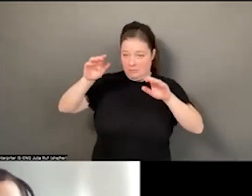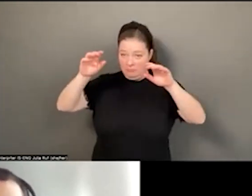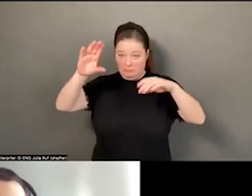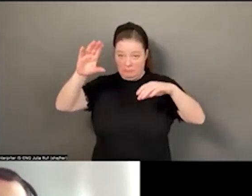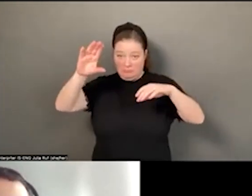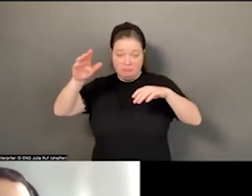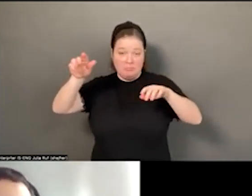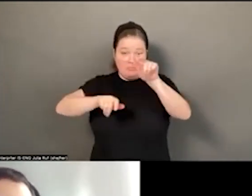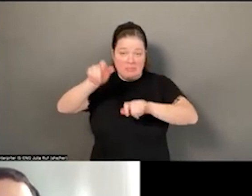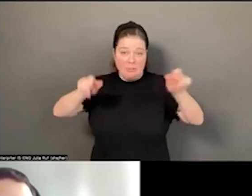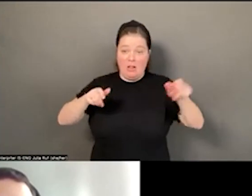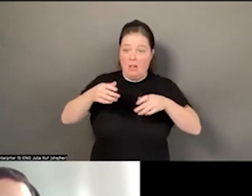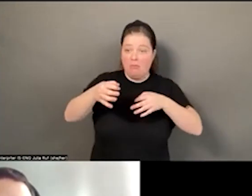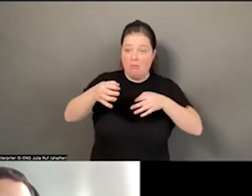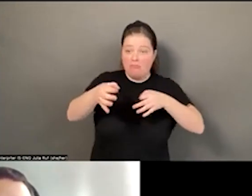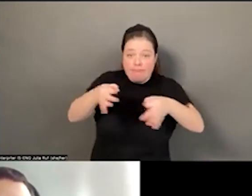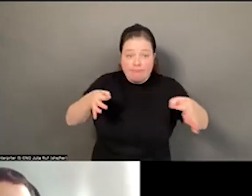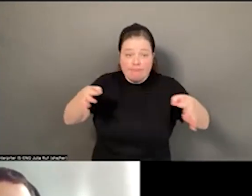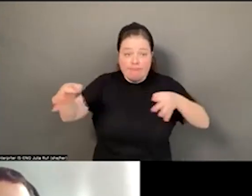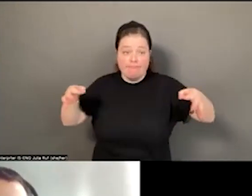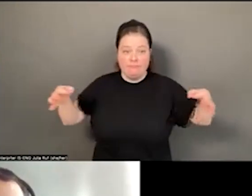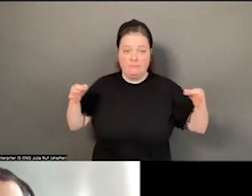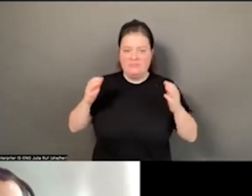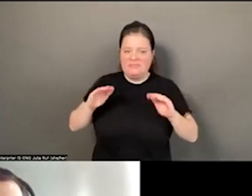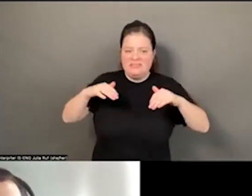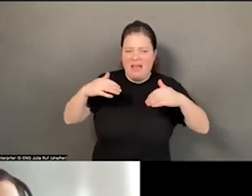So that's something that we can already promote at national level.